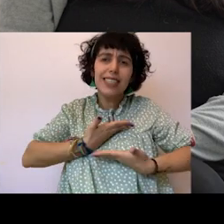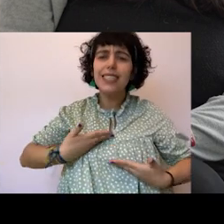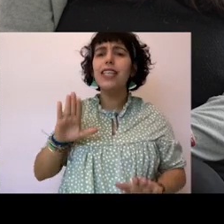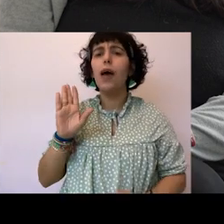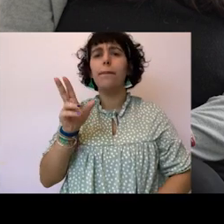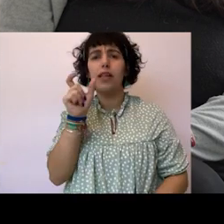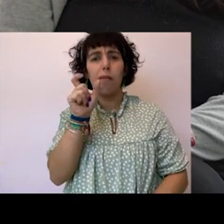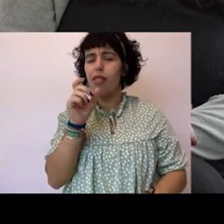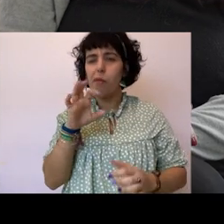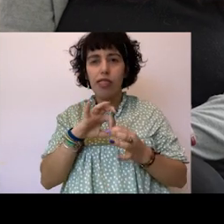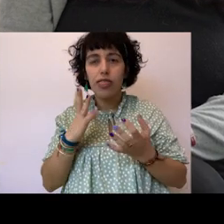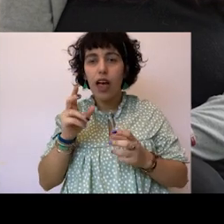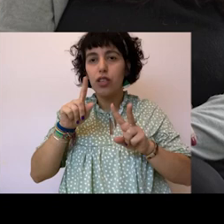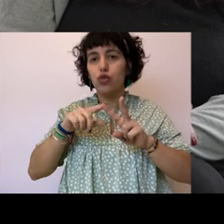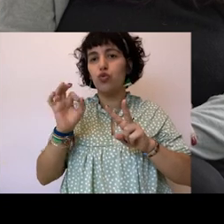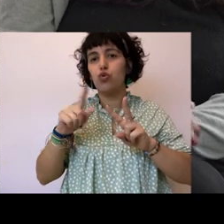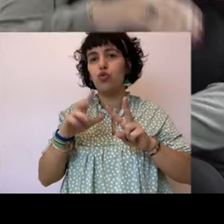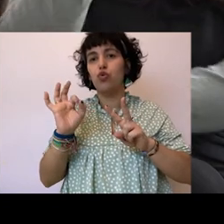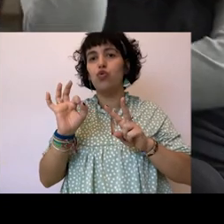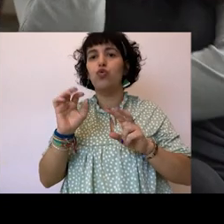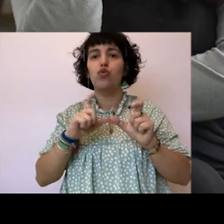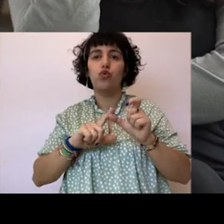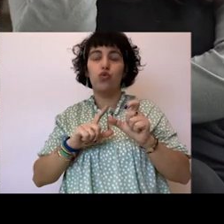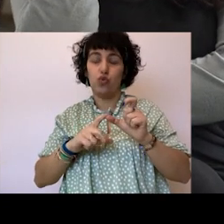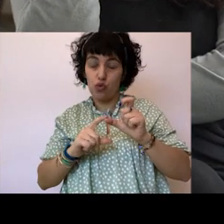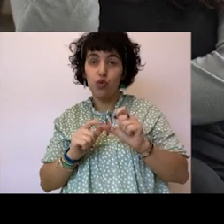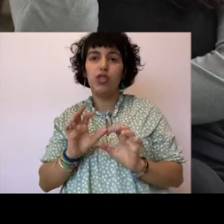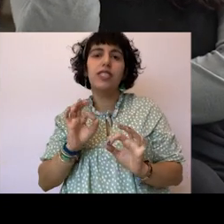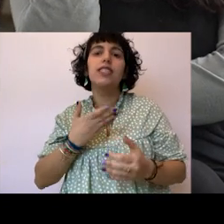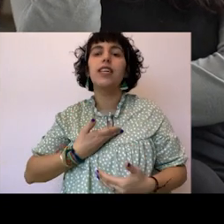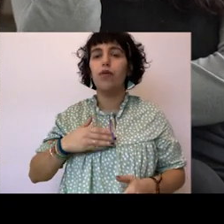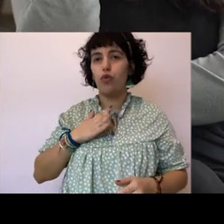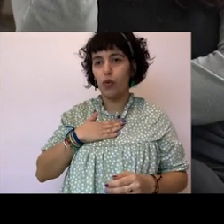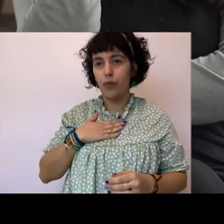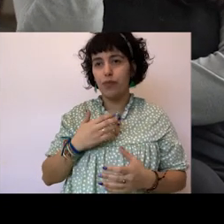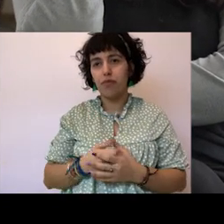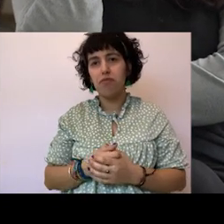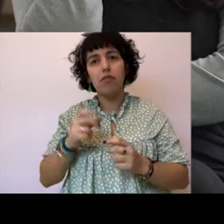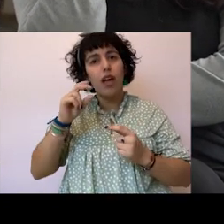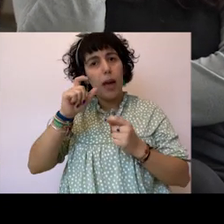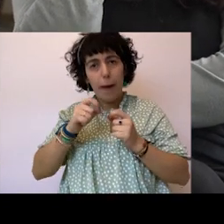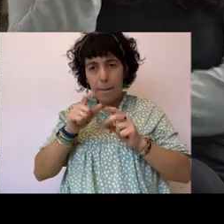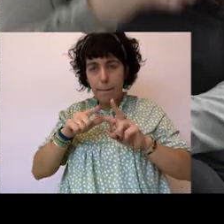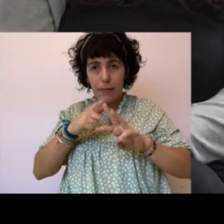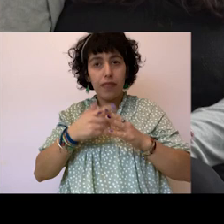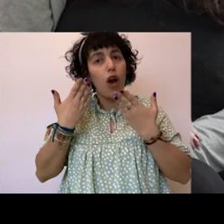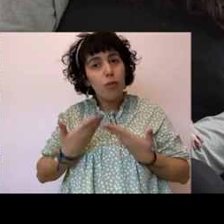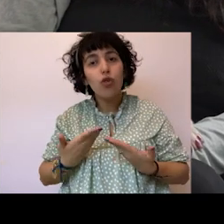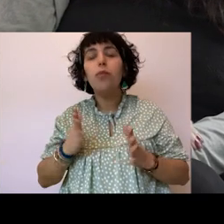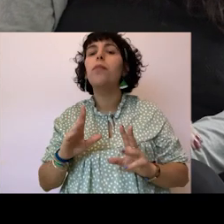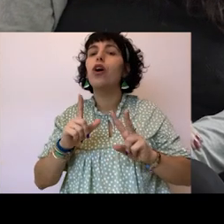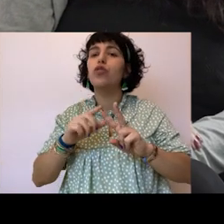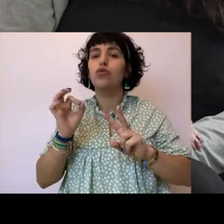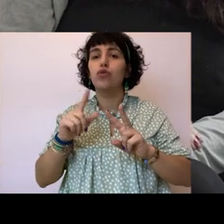Really, I can get the faggot as an identity for myself but